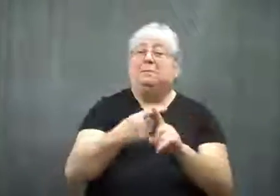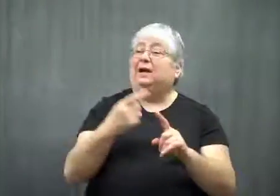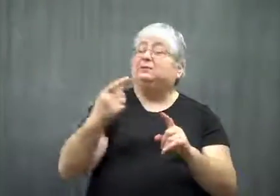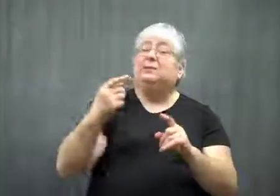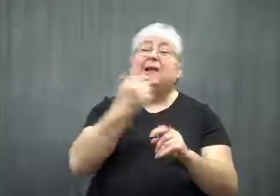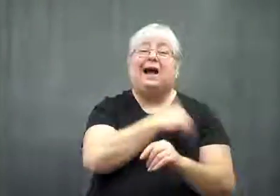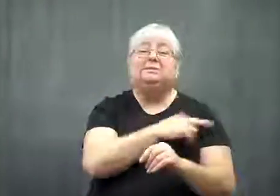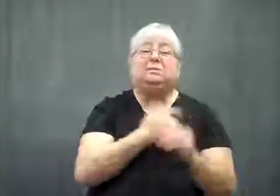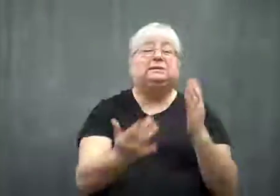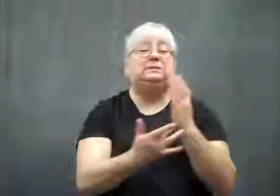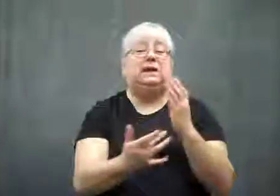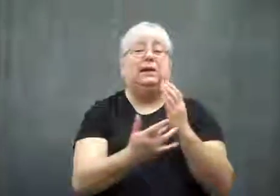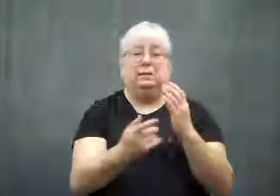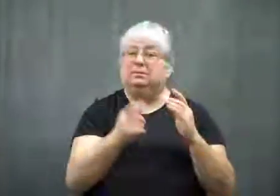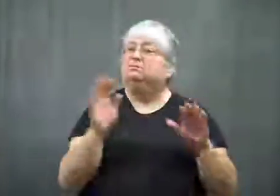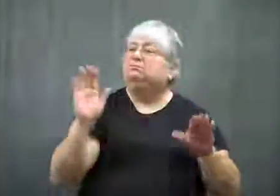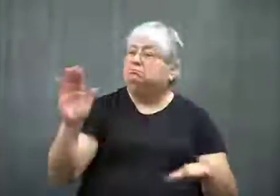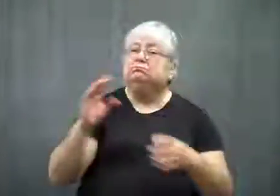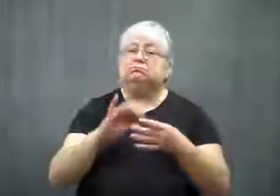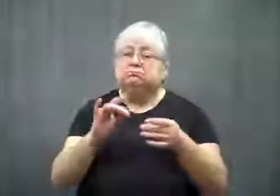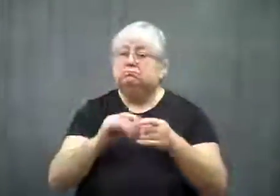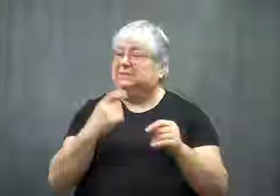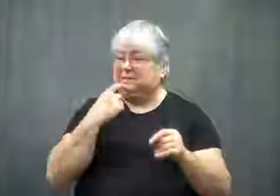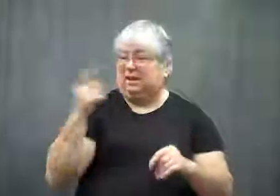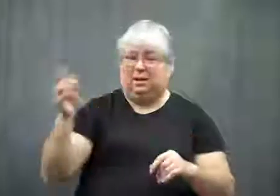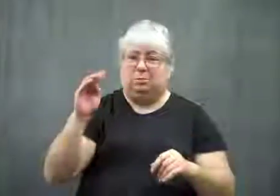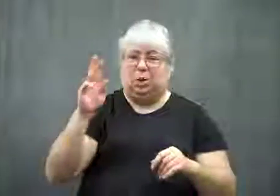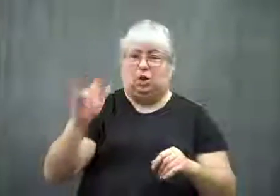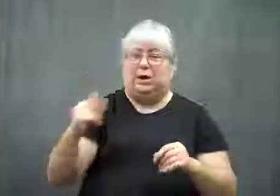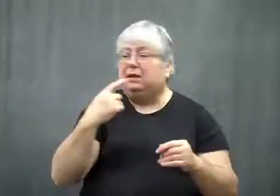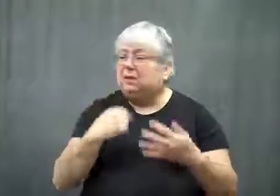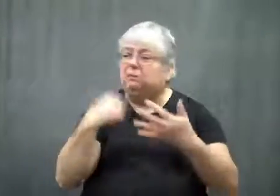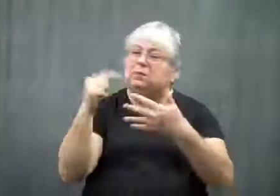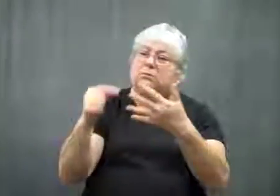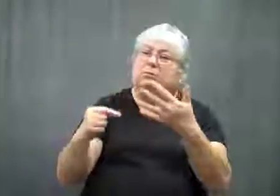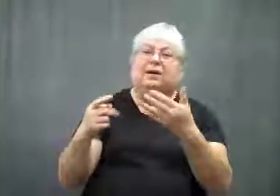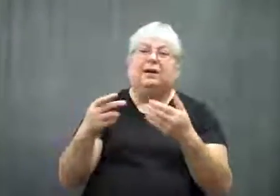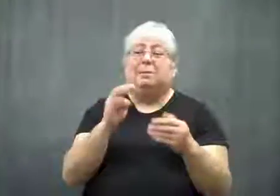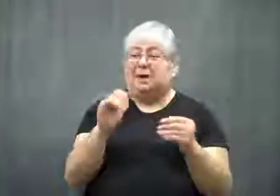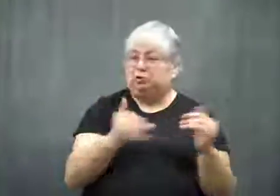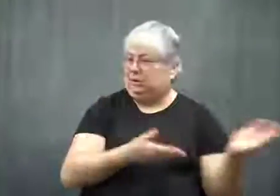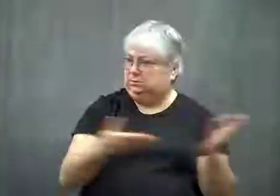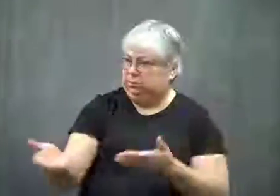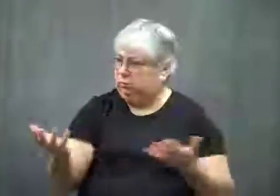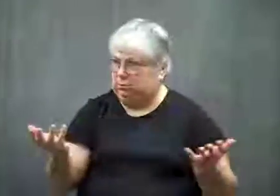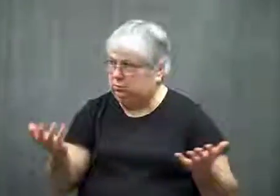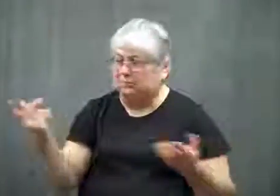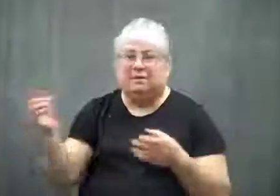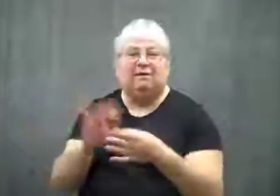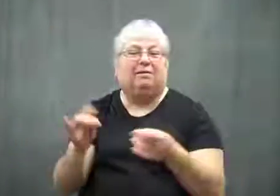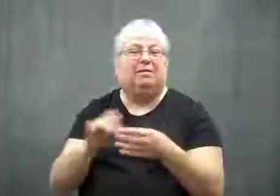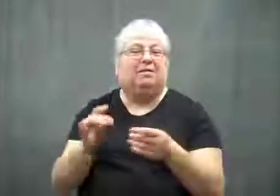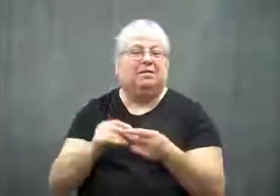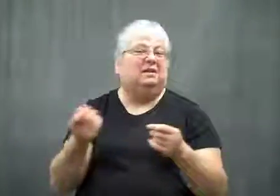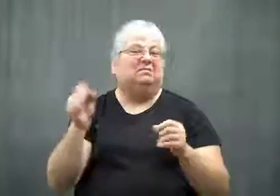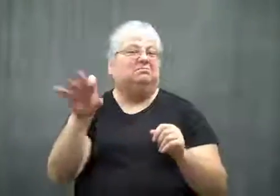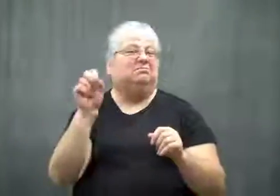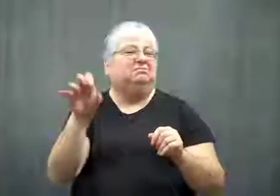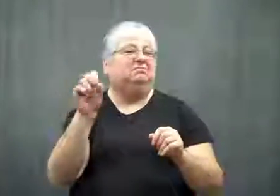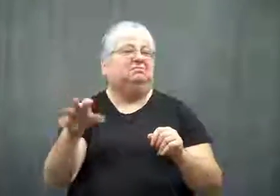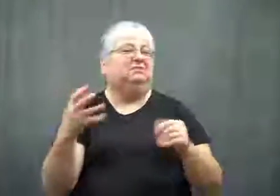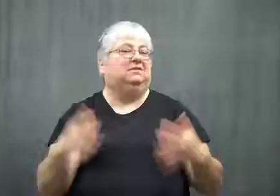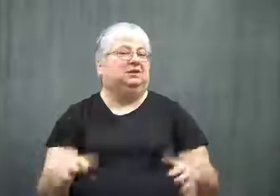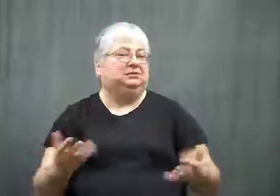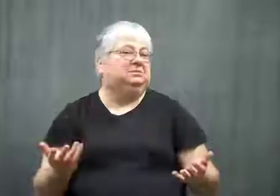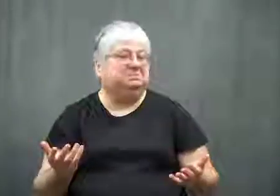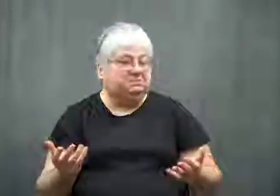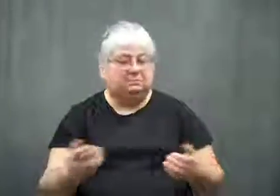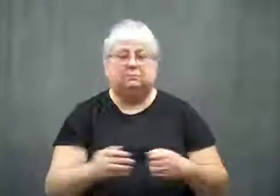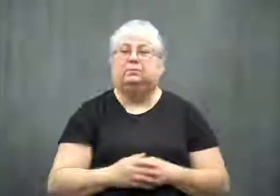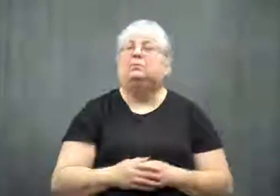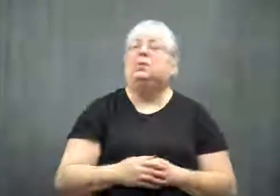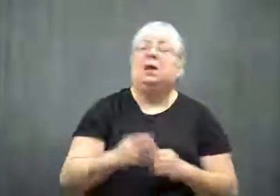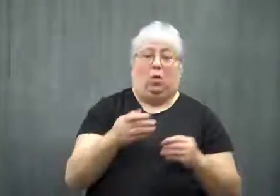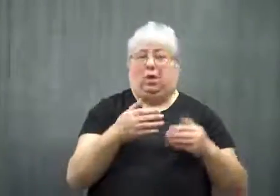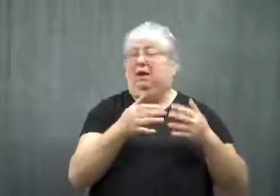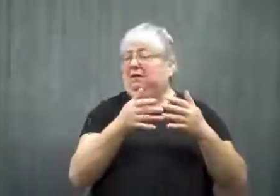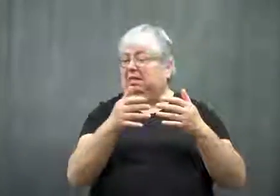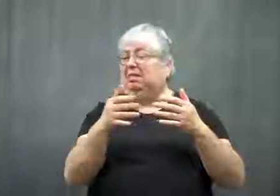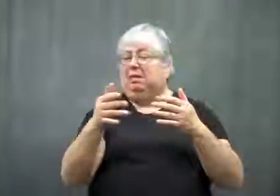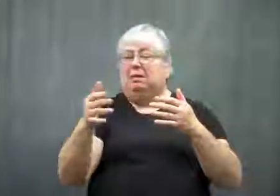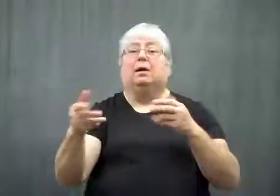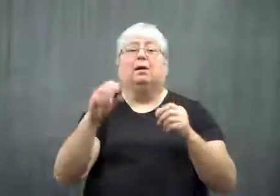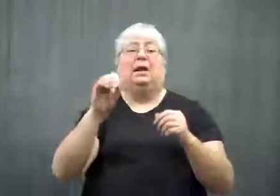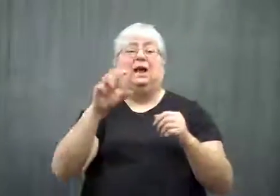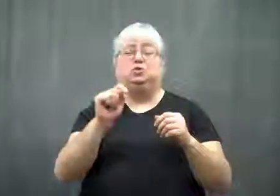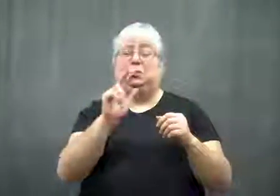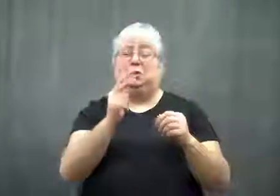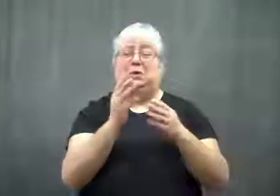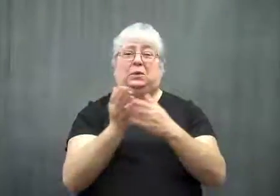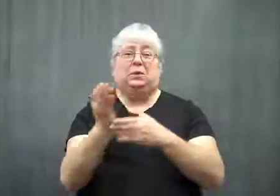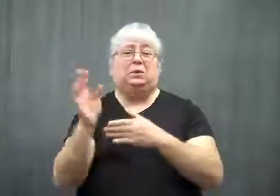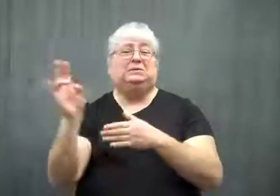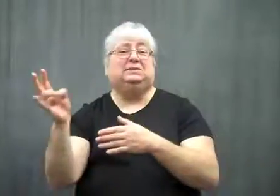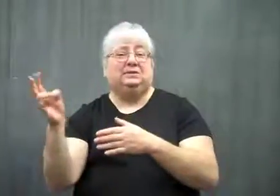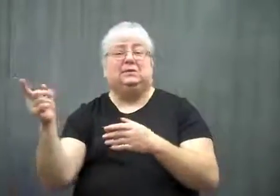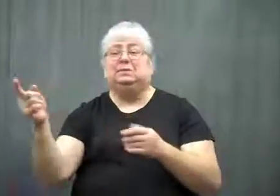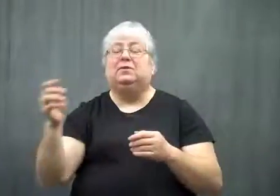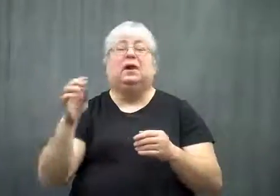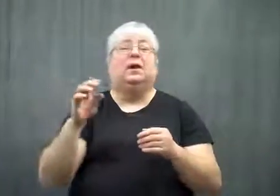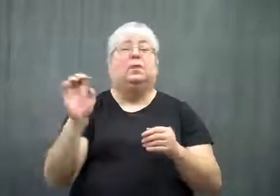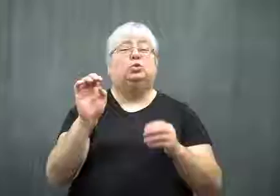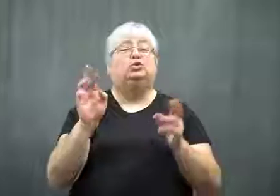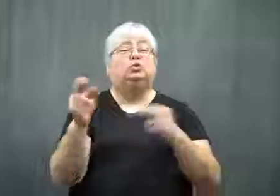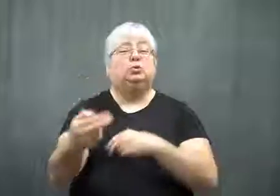The hospital technicans testified about what Murray told them when Jackson was brought in.